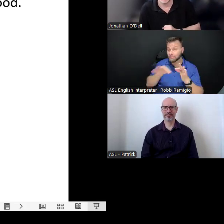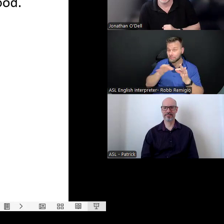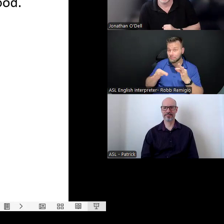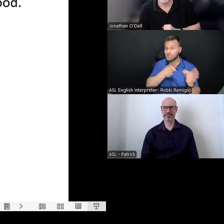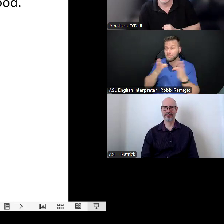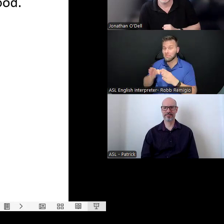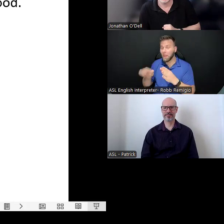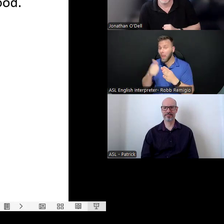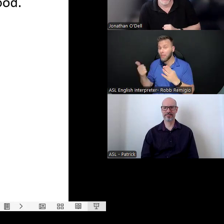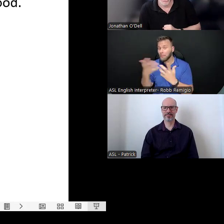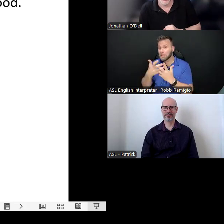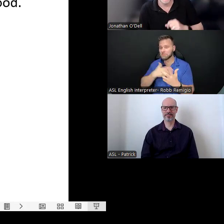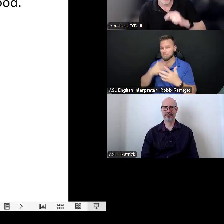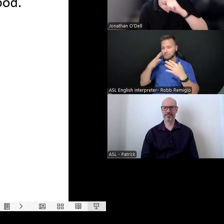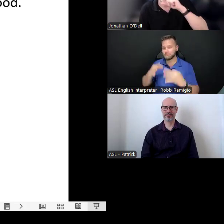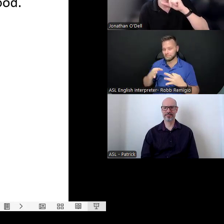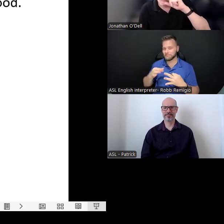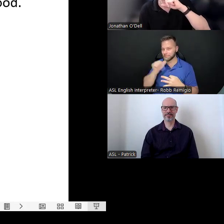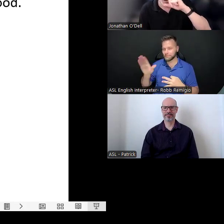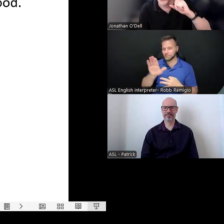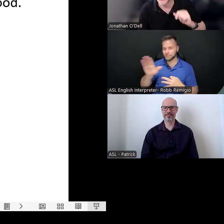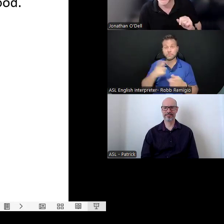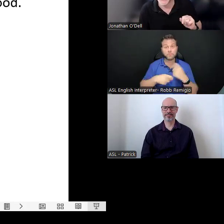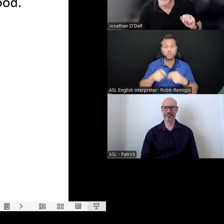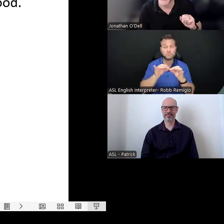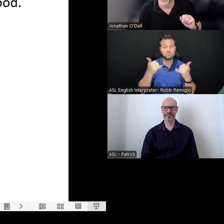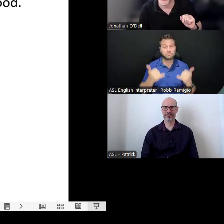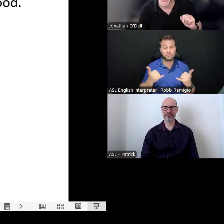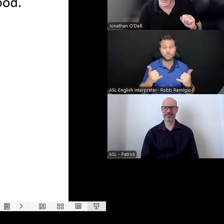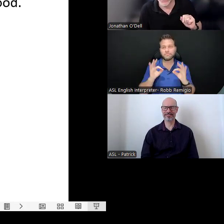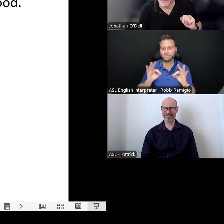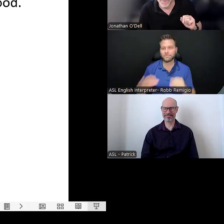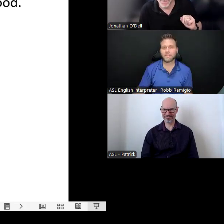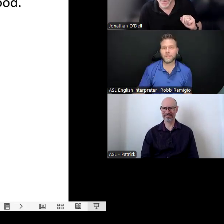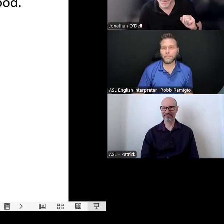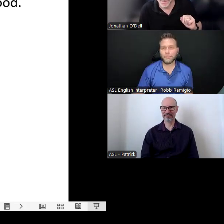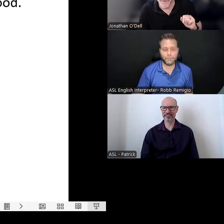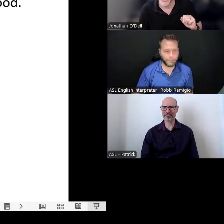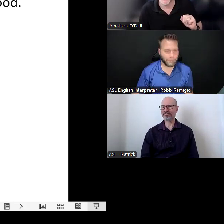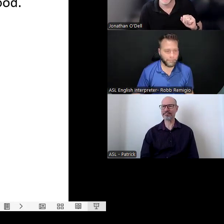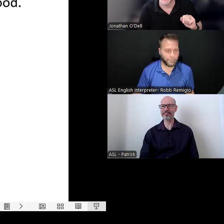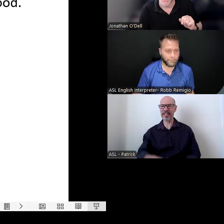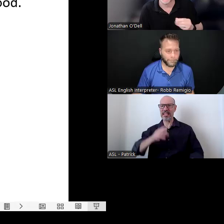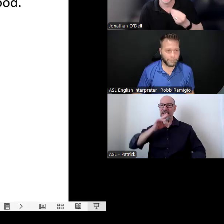need on top of my already available cochlear implant. So, speaking louder doesn't necessarily help.